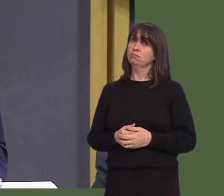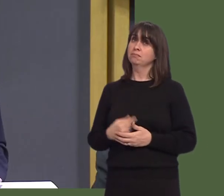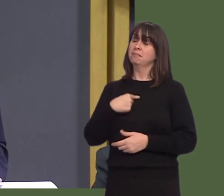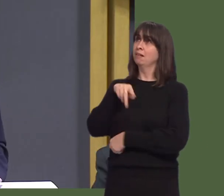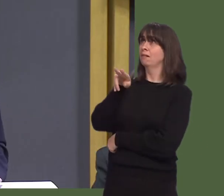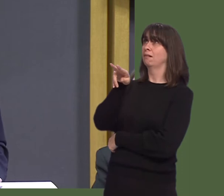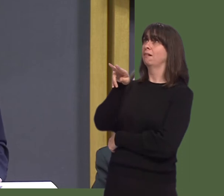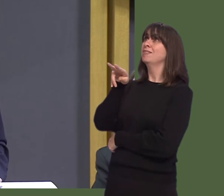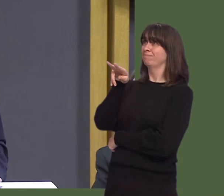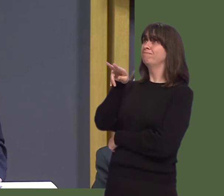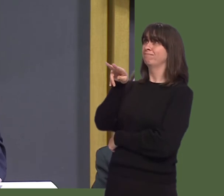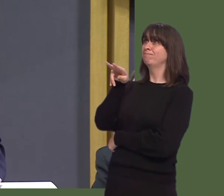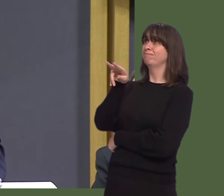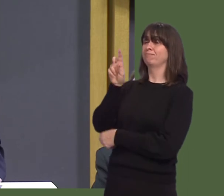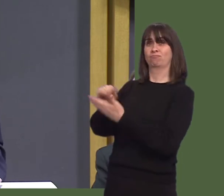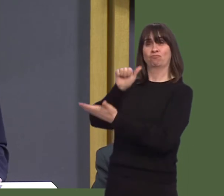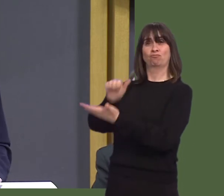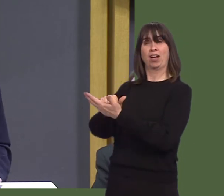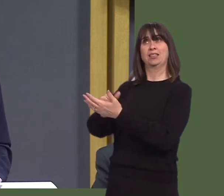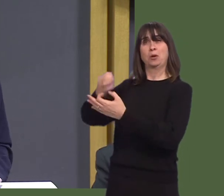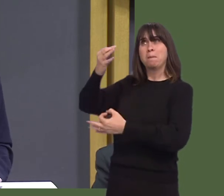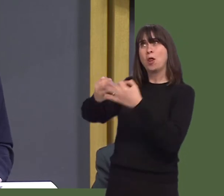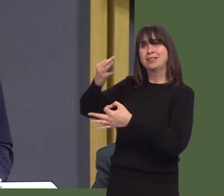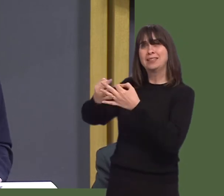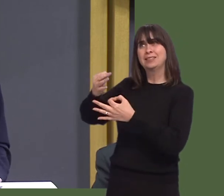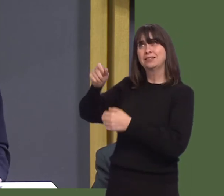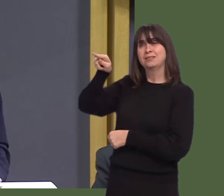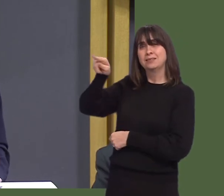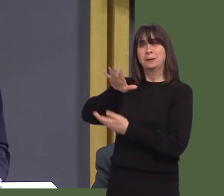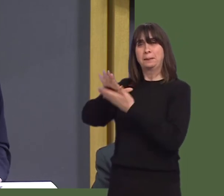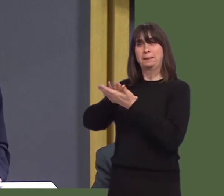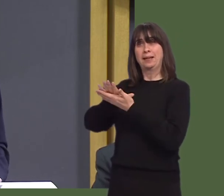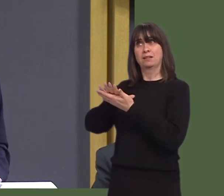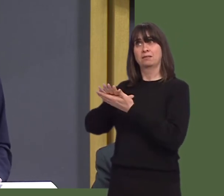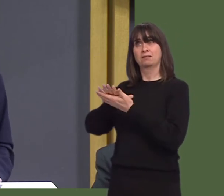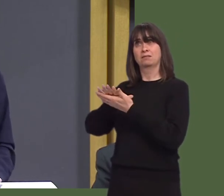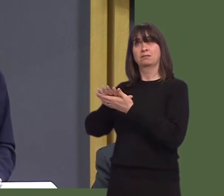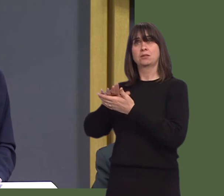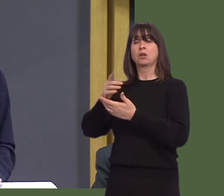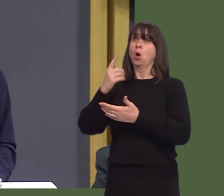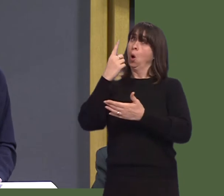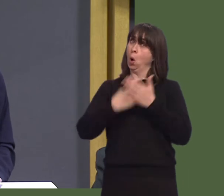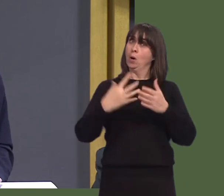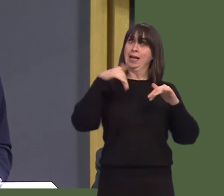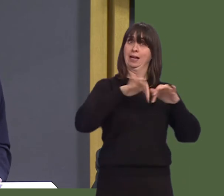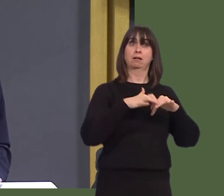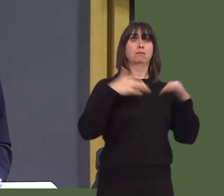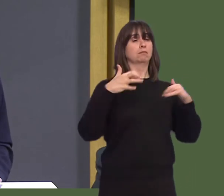is a gap in the public tax take? And I have to say that she contradicted herself in the course of that question.